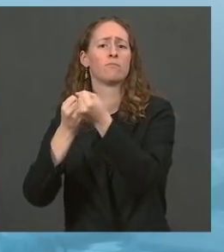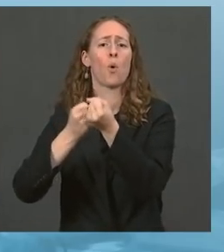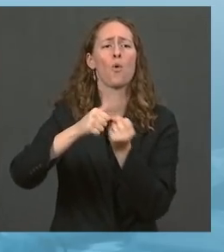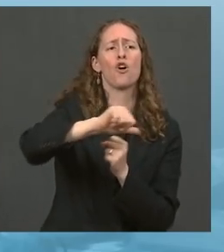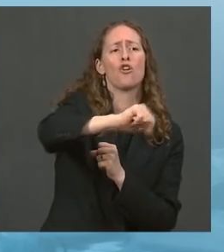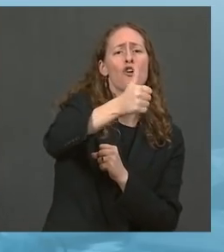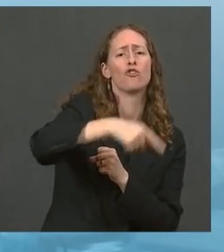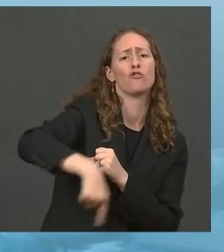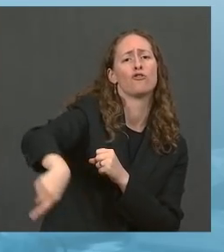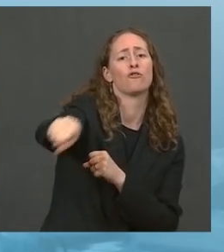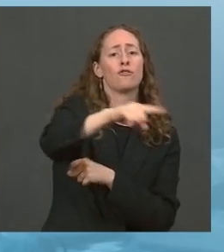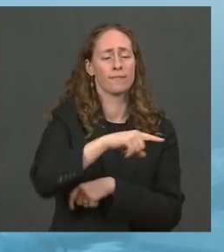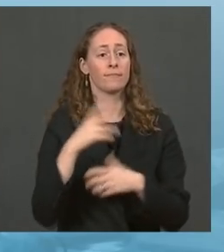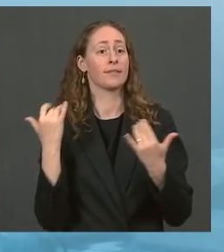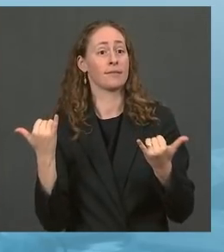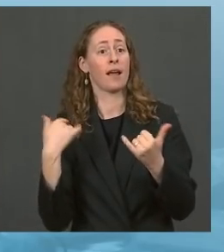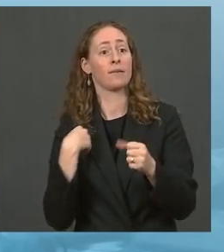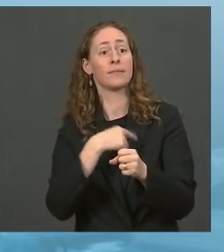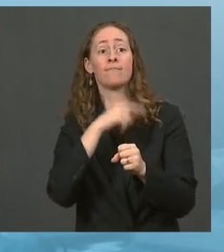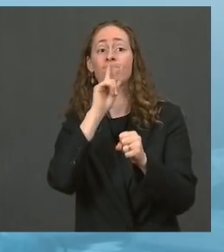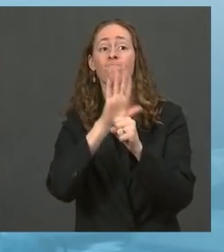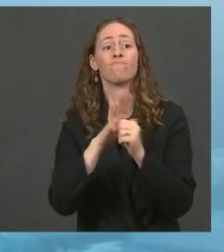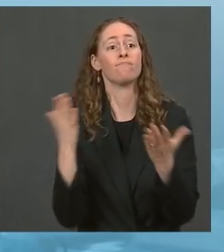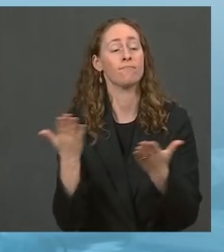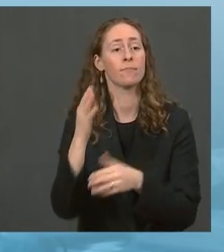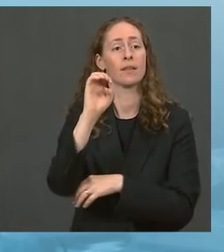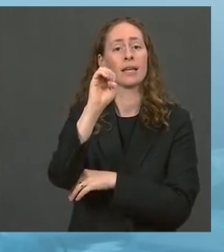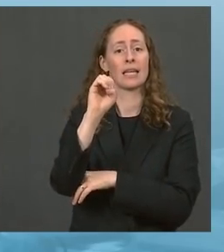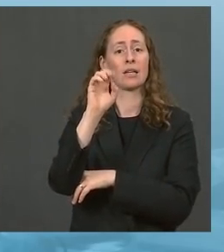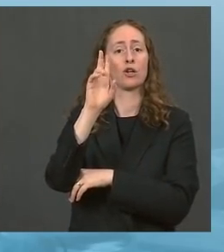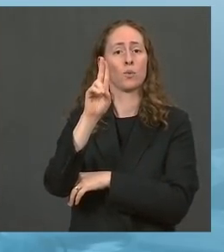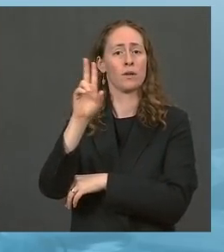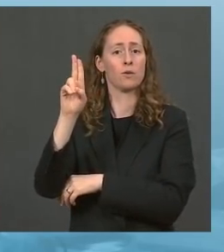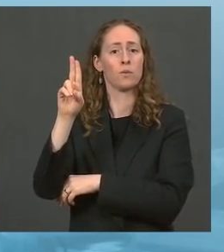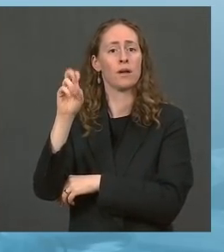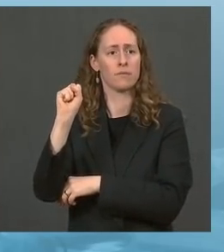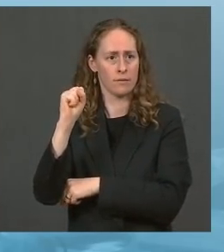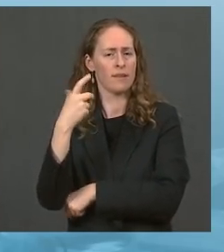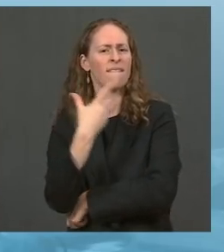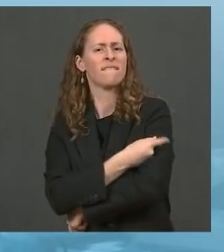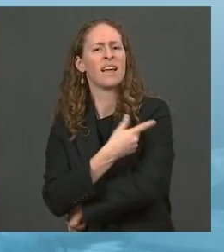the EU-U.S. vaccine partnership to work more closely together